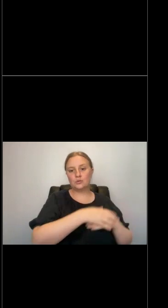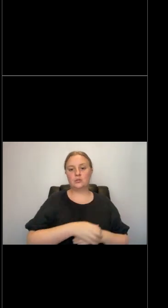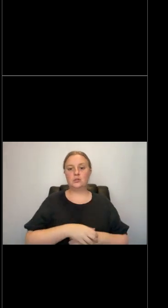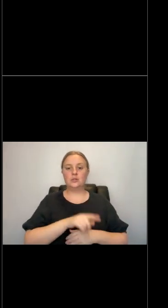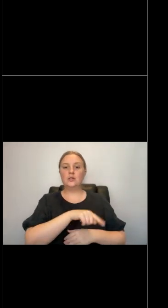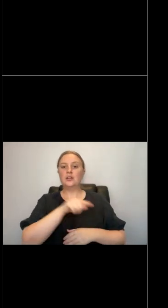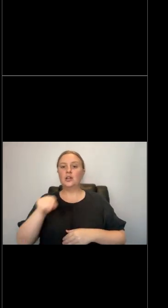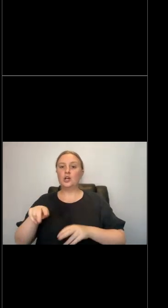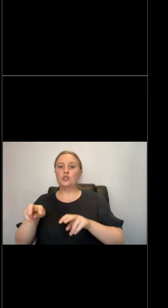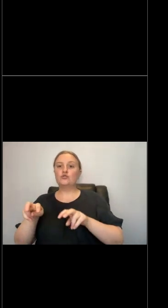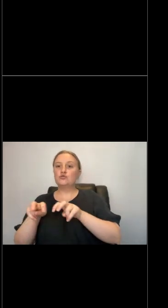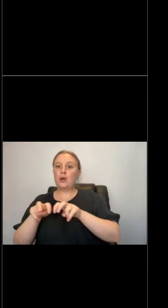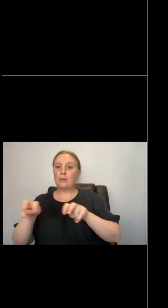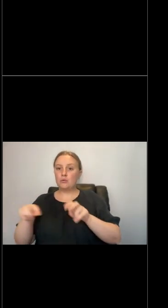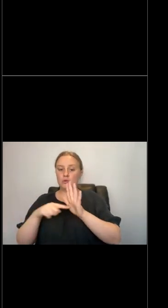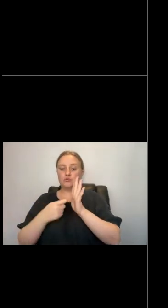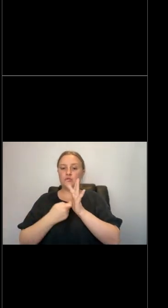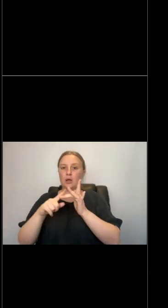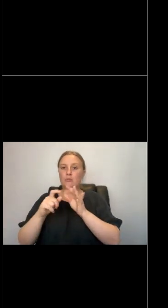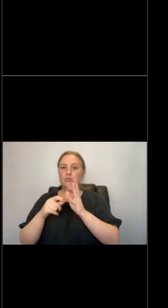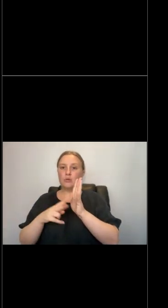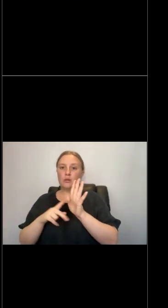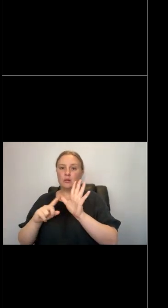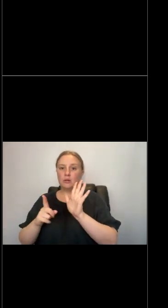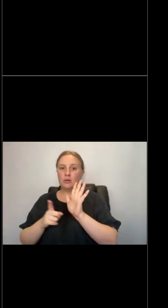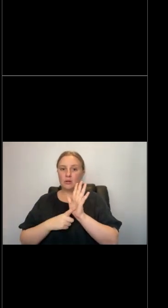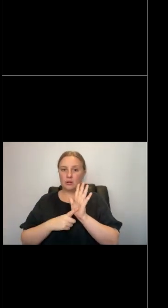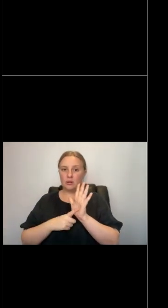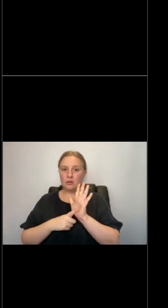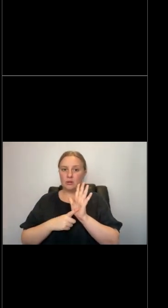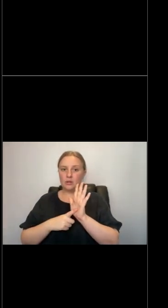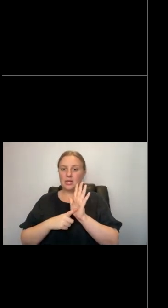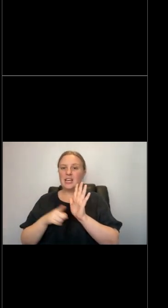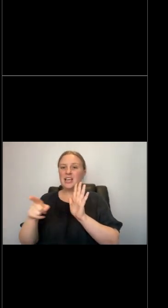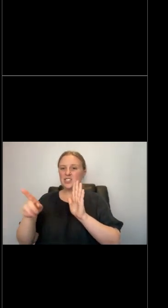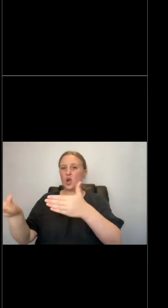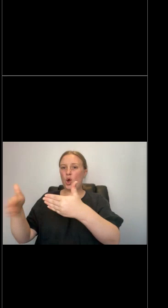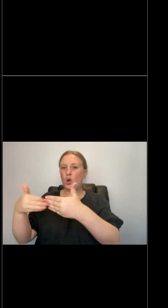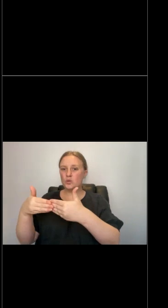depend on who